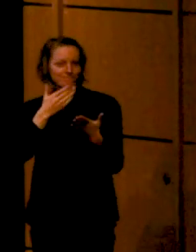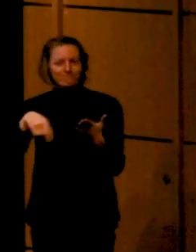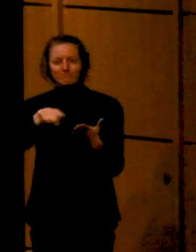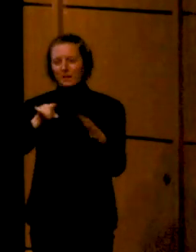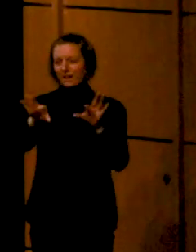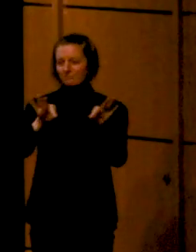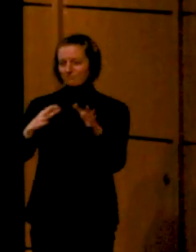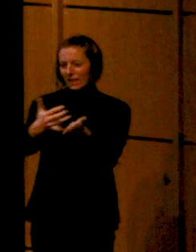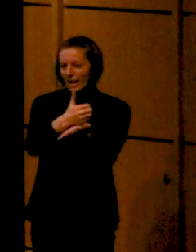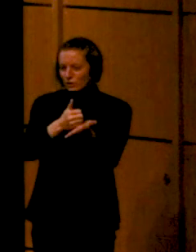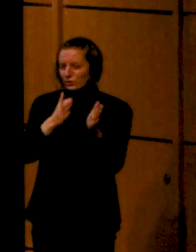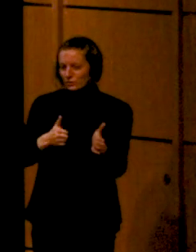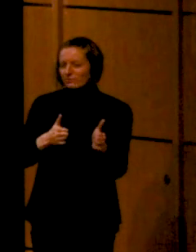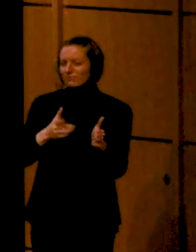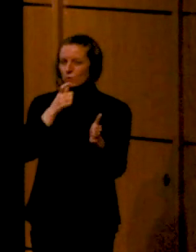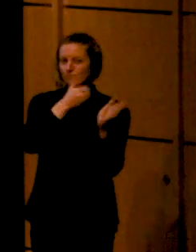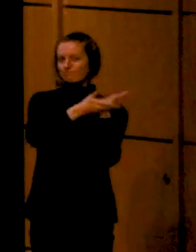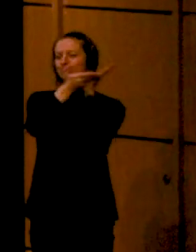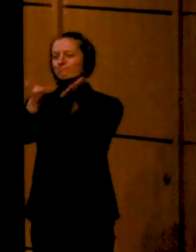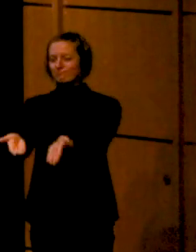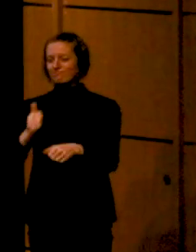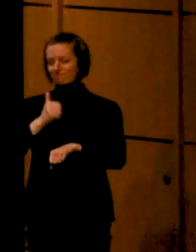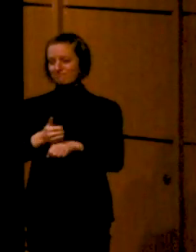and made it possible for you to enjoy them.